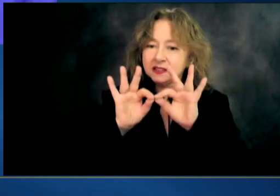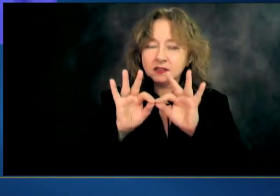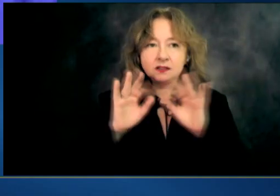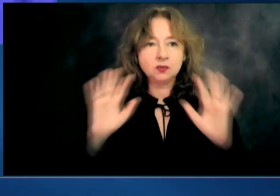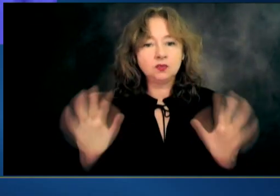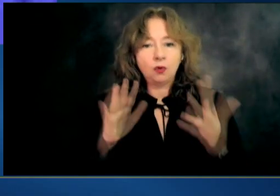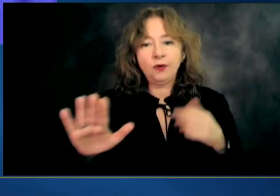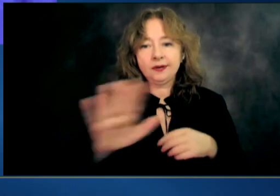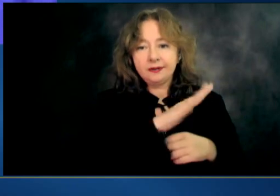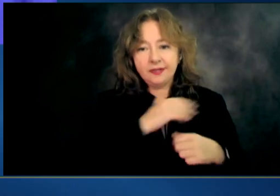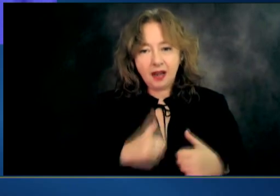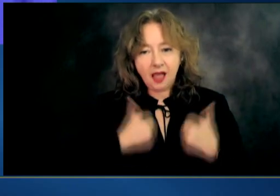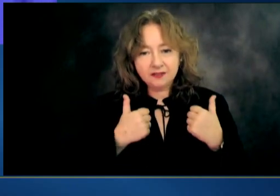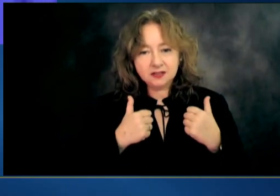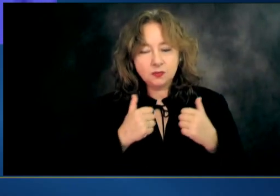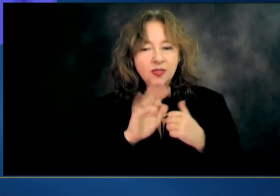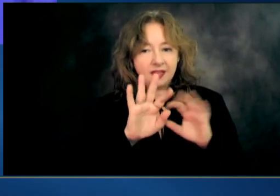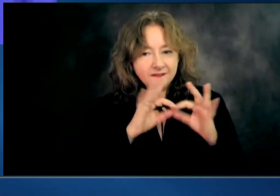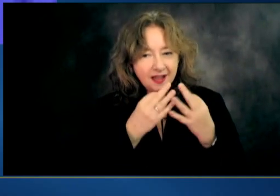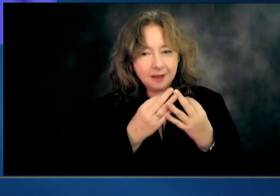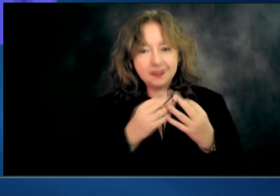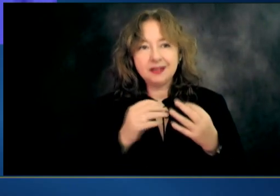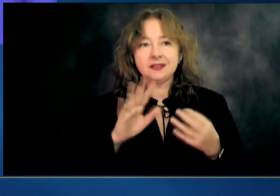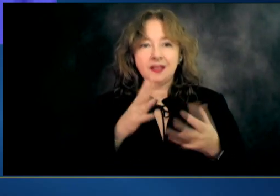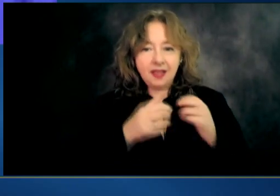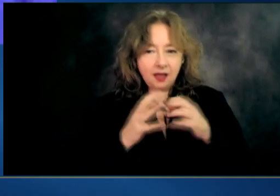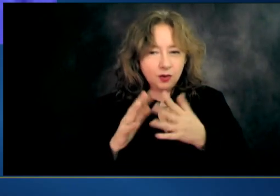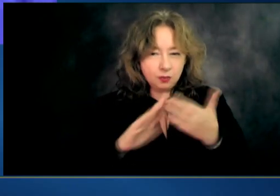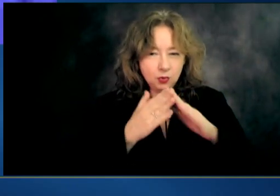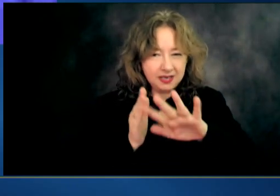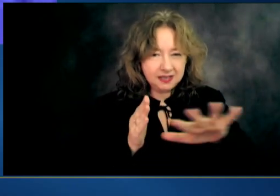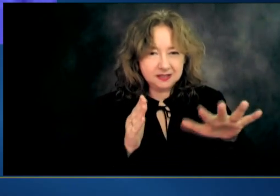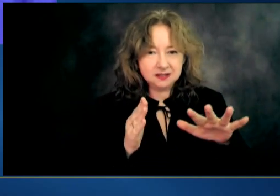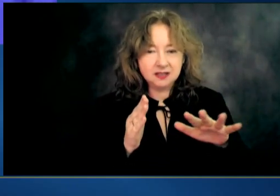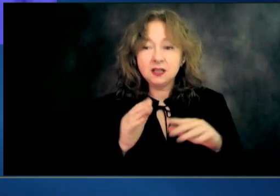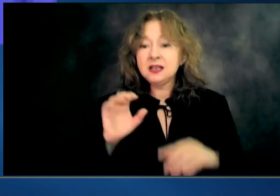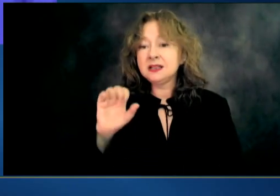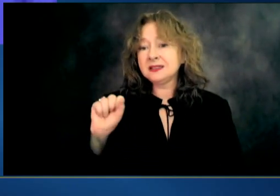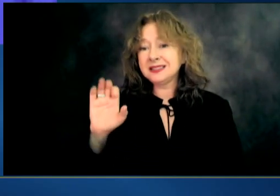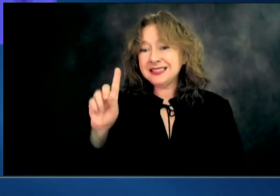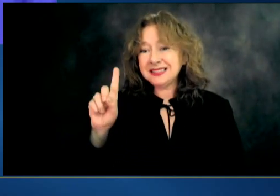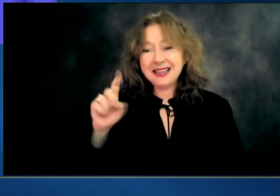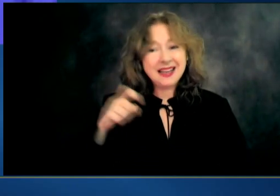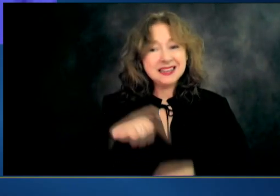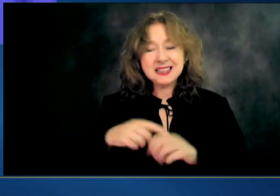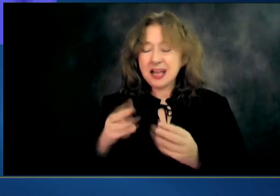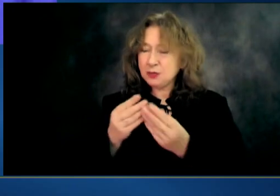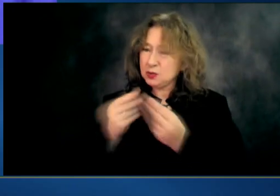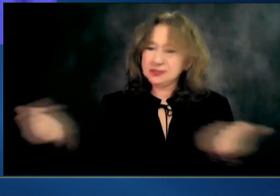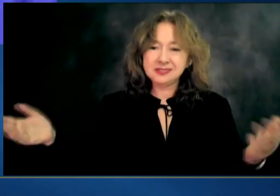time is now to close the book on sickle cell disease. Please join me in welcoming Secretary